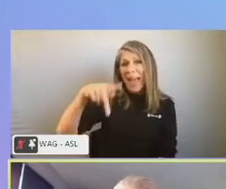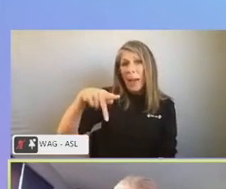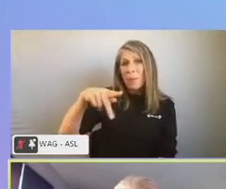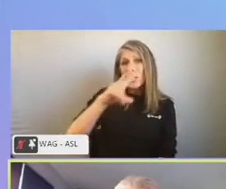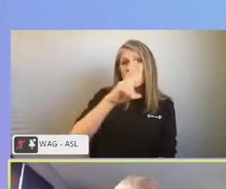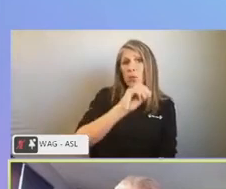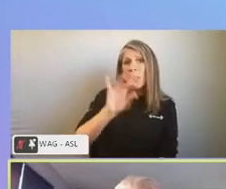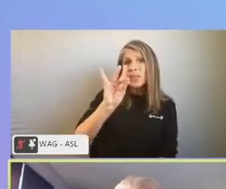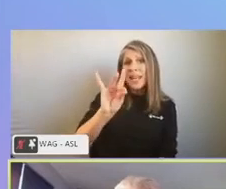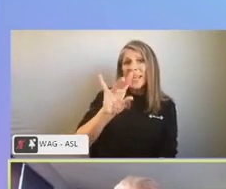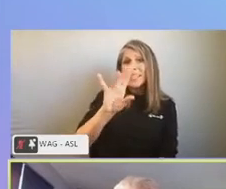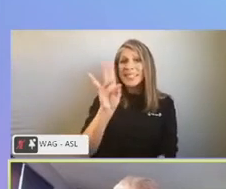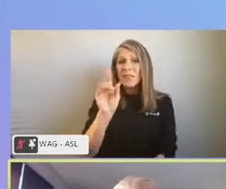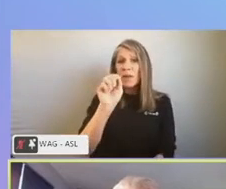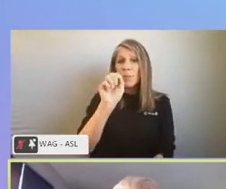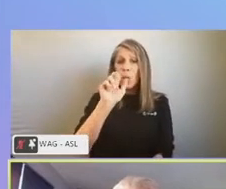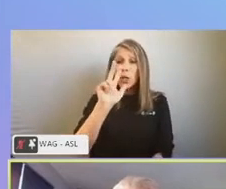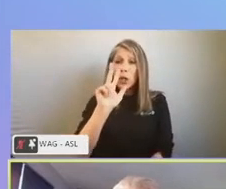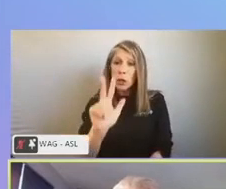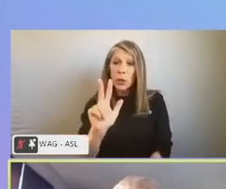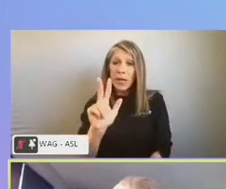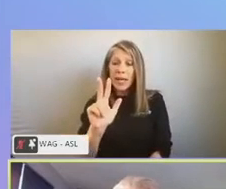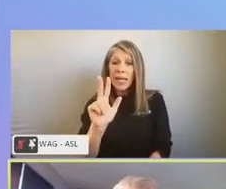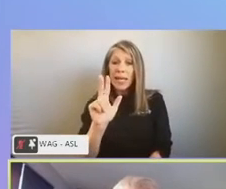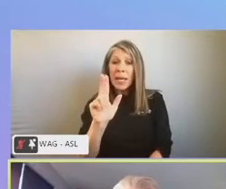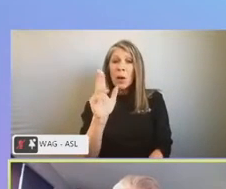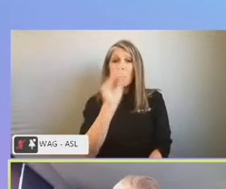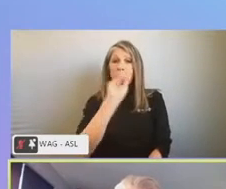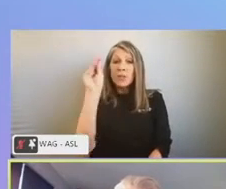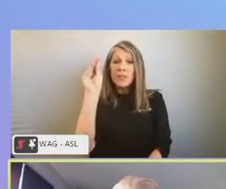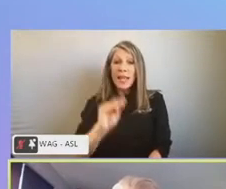that there was a huge turnout gap, not going all the way